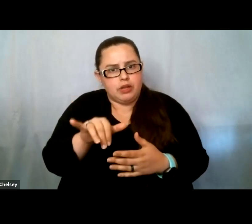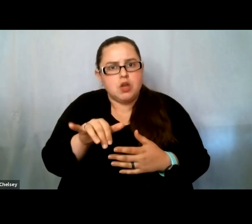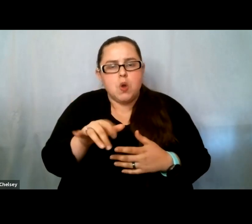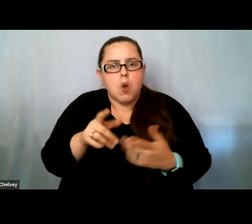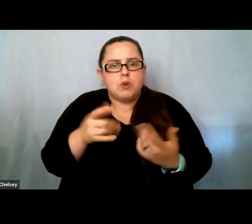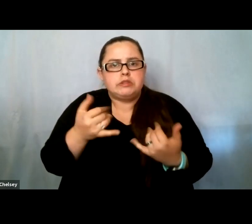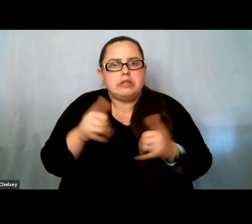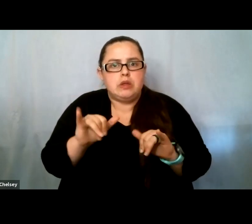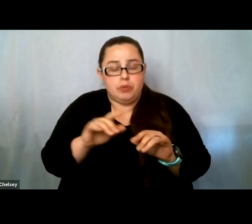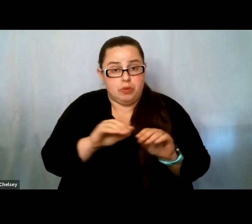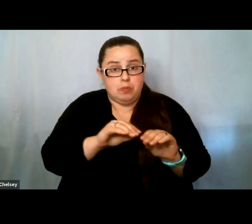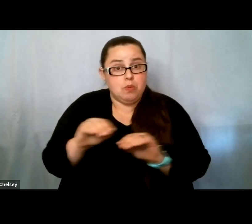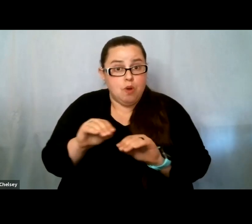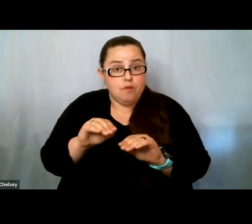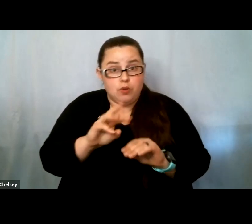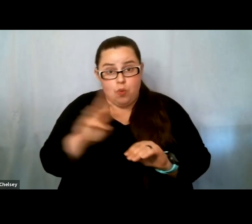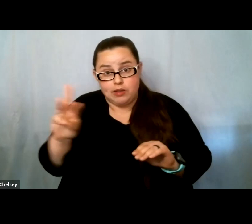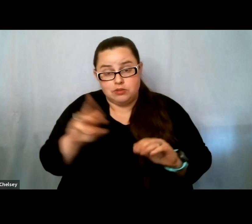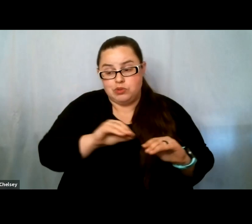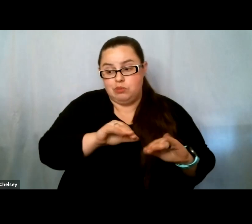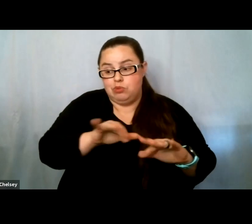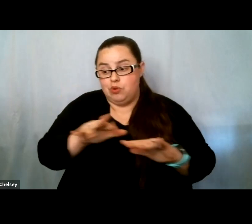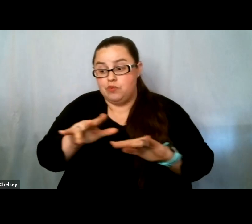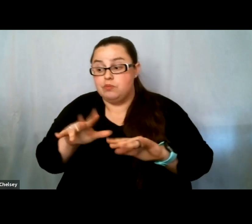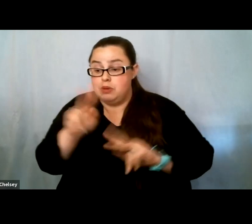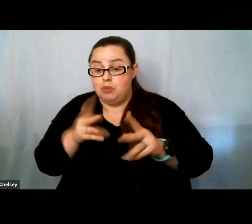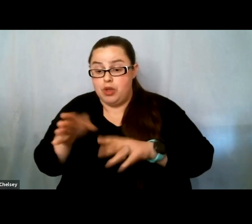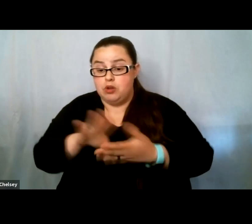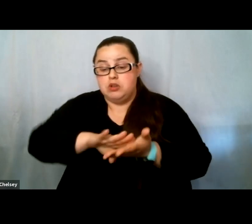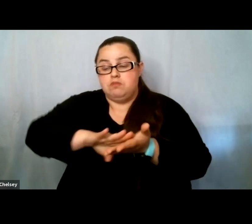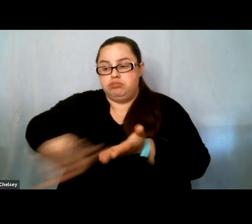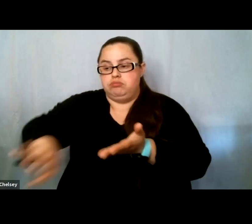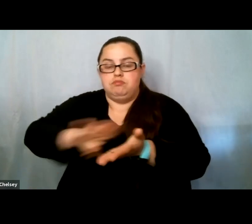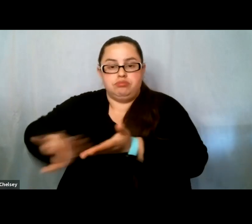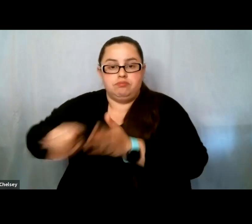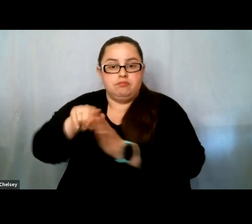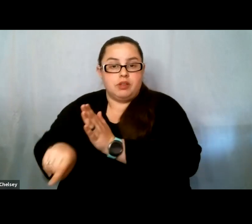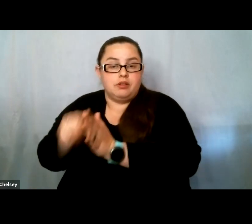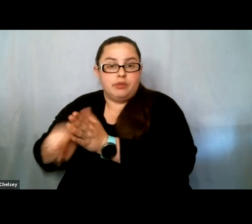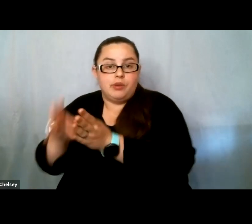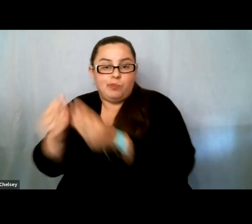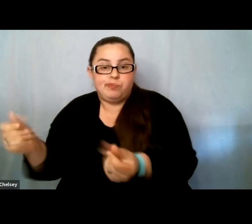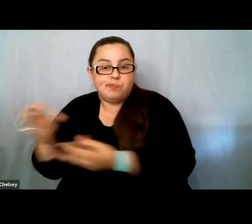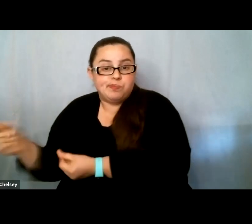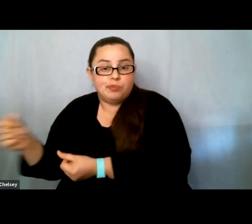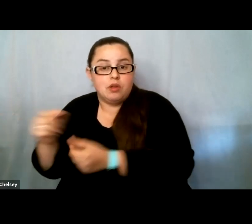wipe out who was there and replace them. And I think deep in our culture, in America,